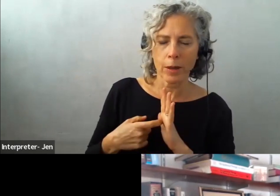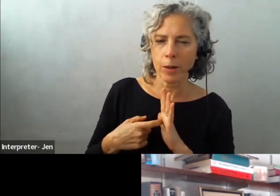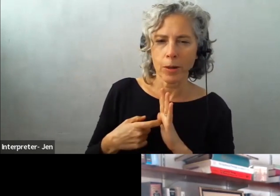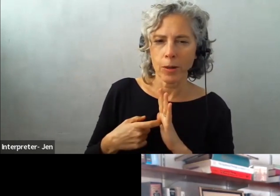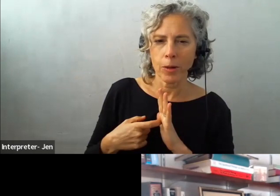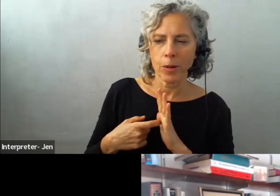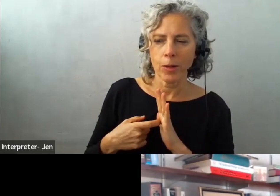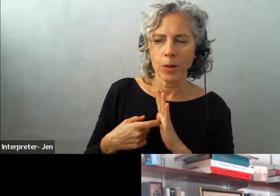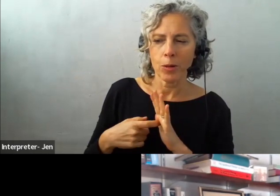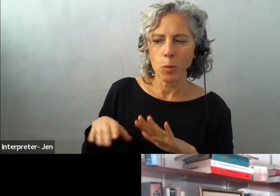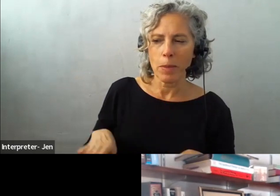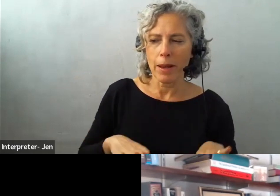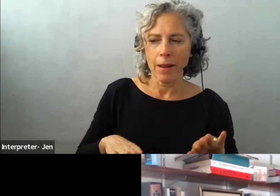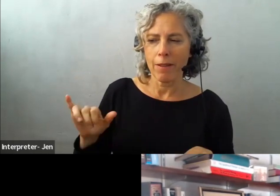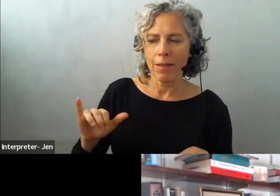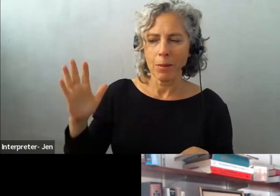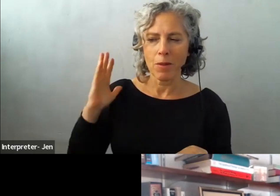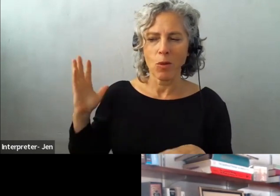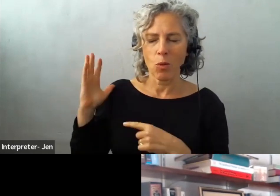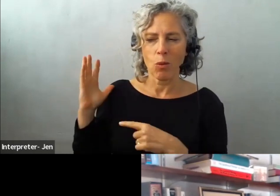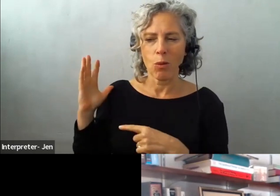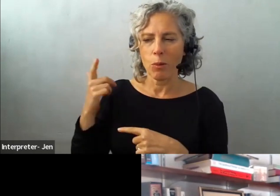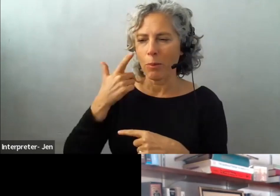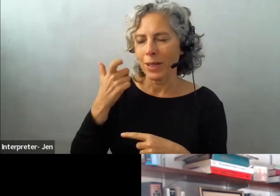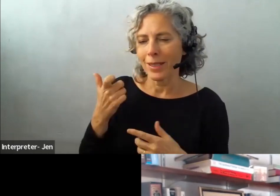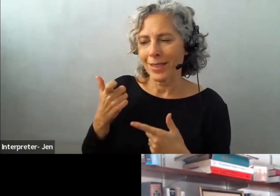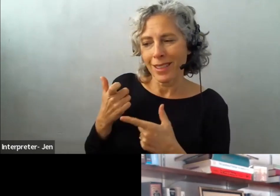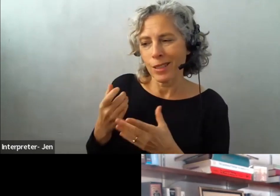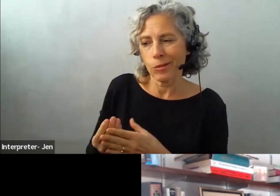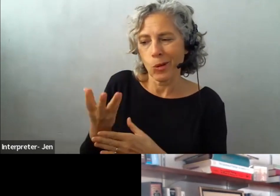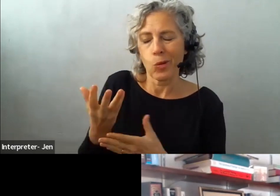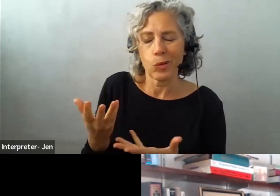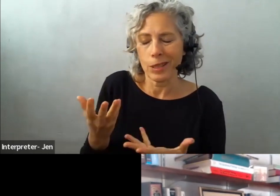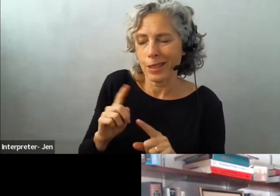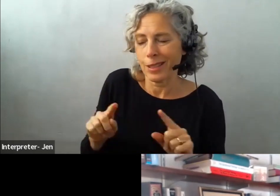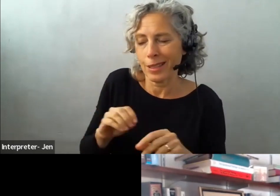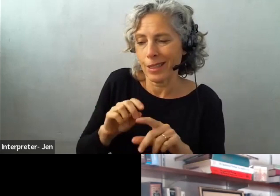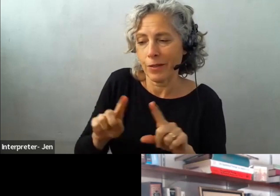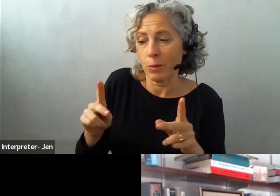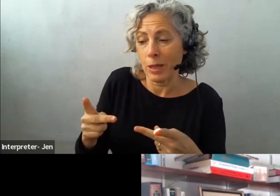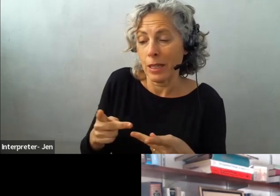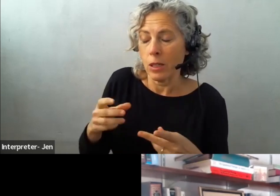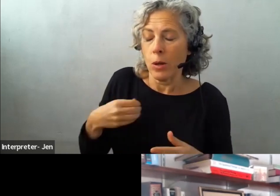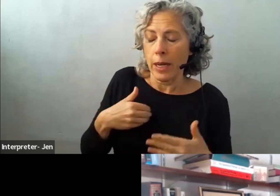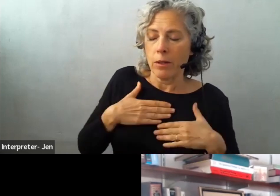way he was. Because that wasn't where he is right now. So I had to give into the fact that he